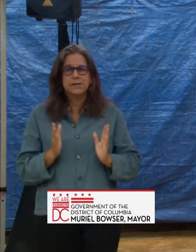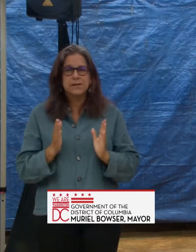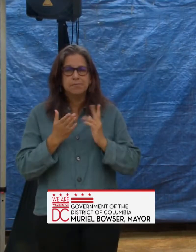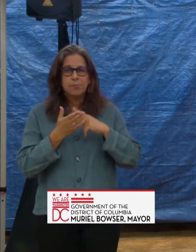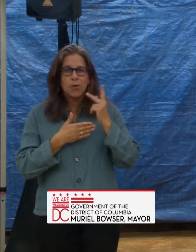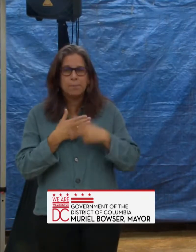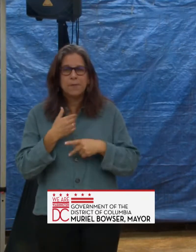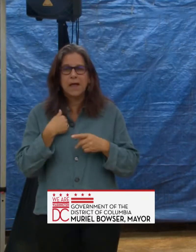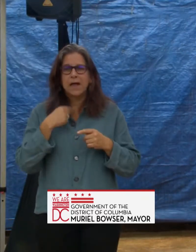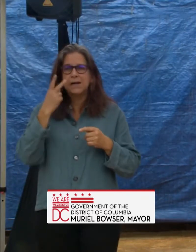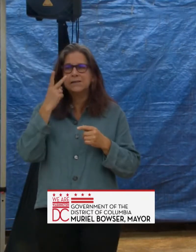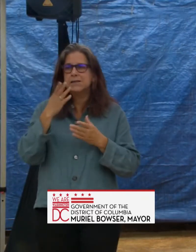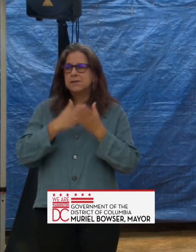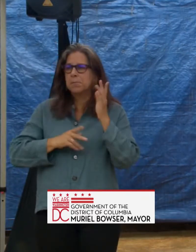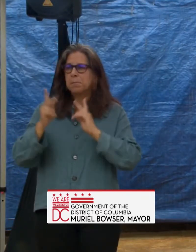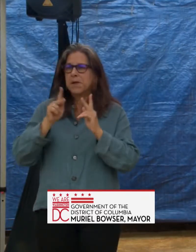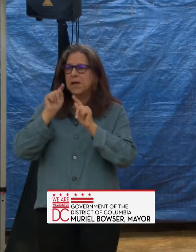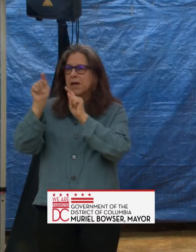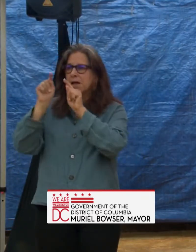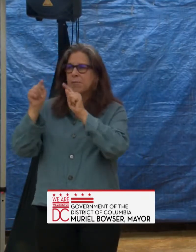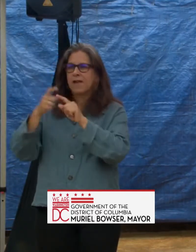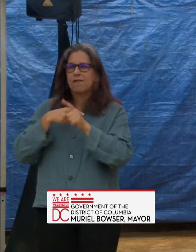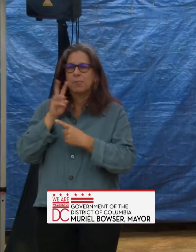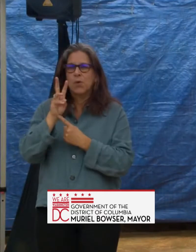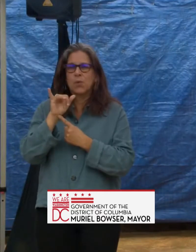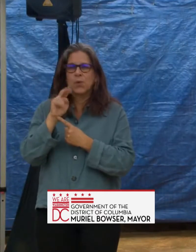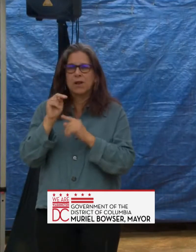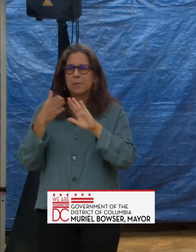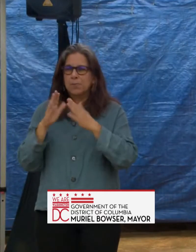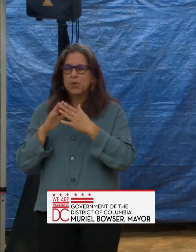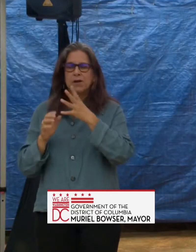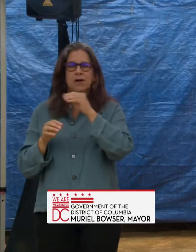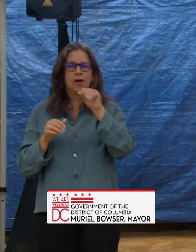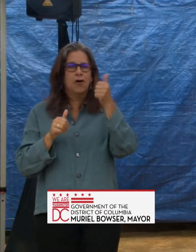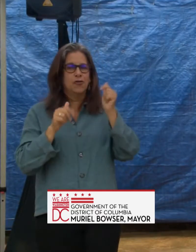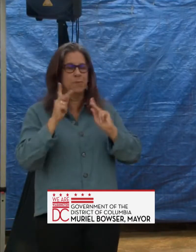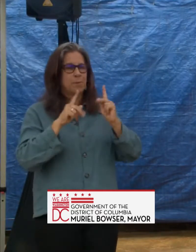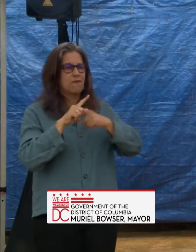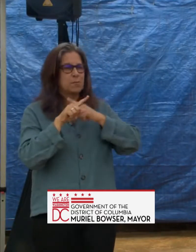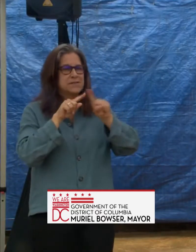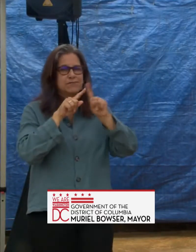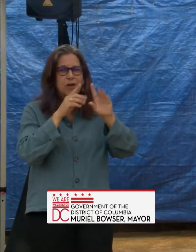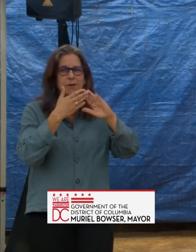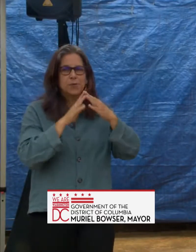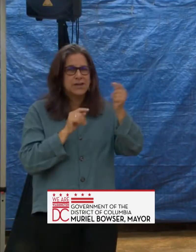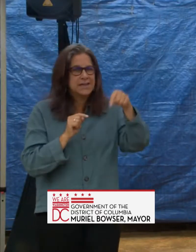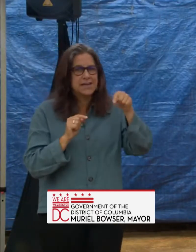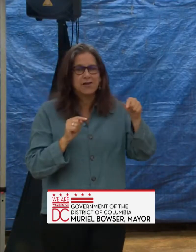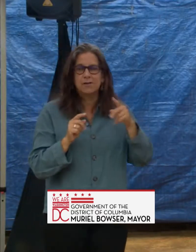COMMUNITY, FROM OTHER FAITH COMMENTS WHO HAVE BEEN SUCH A CRITICAL PART OF THE WORK THAT WE ARE DOING.